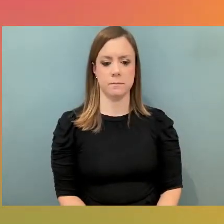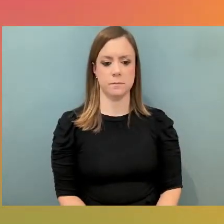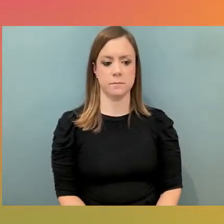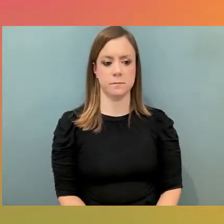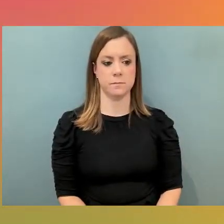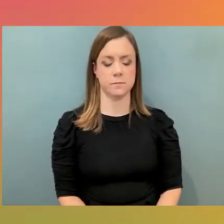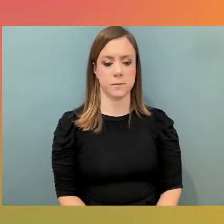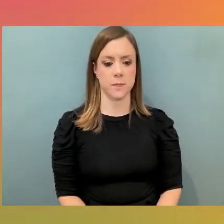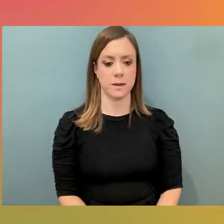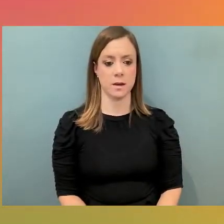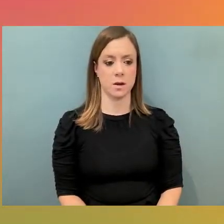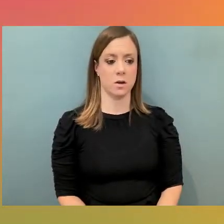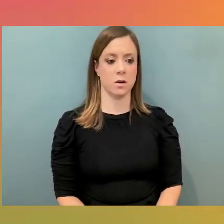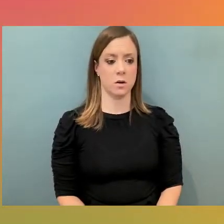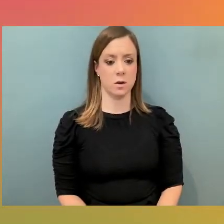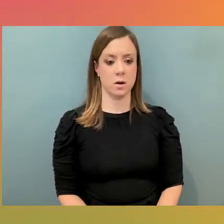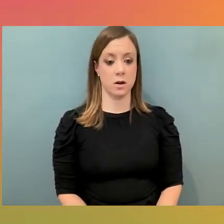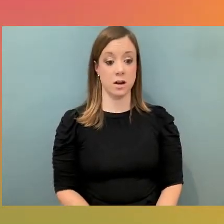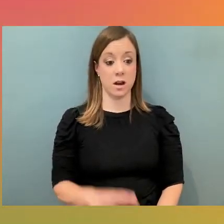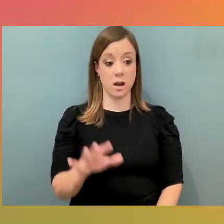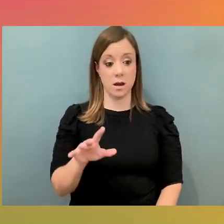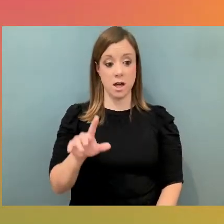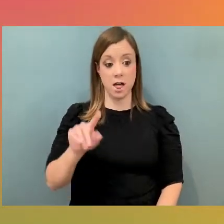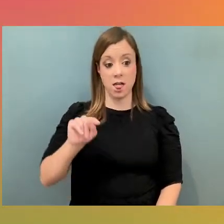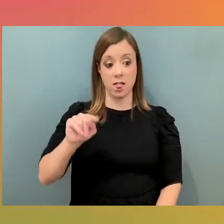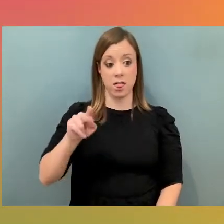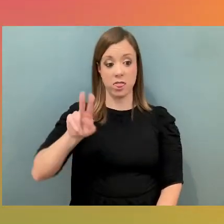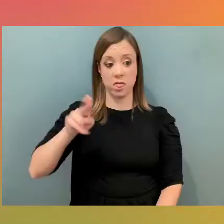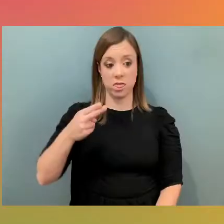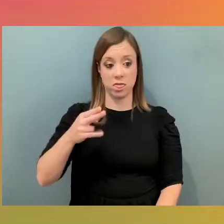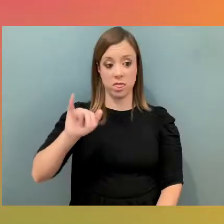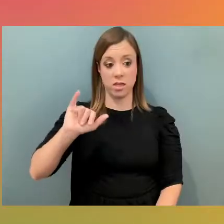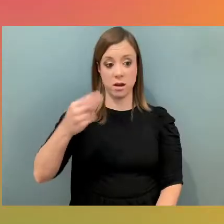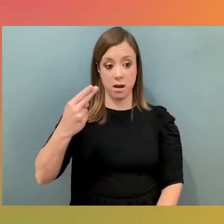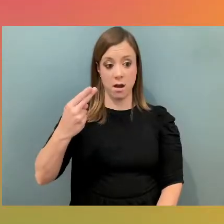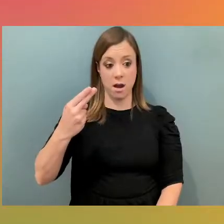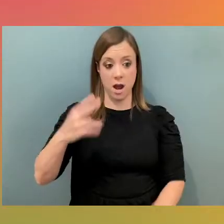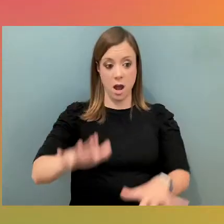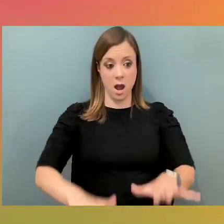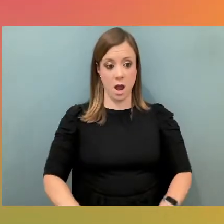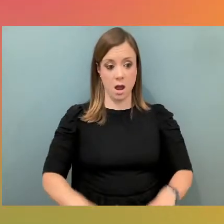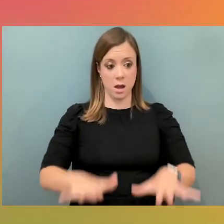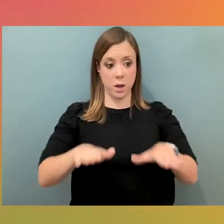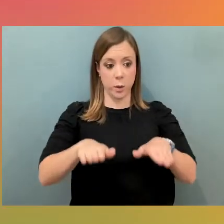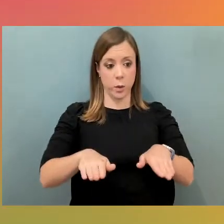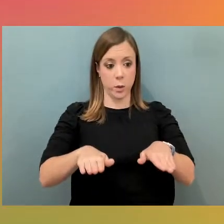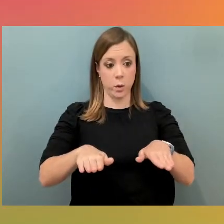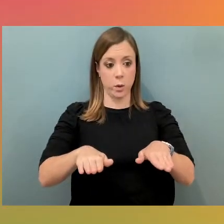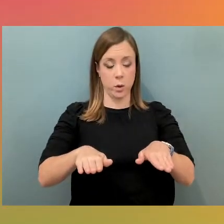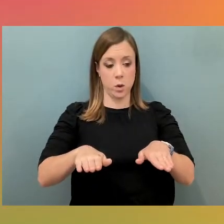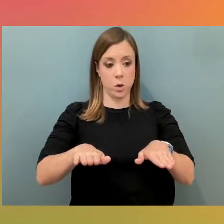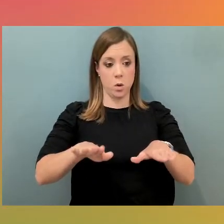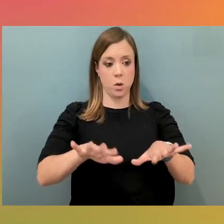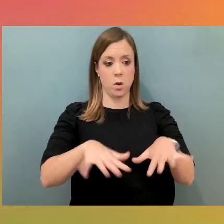JUST GROUND DOWN.